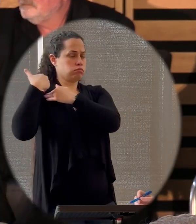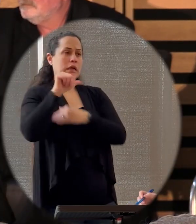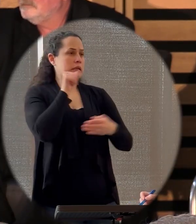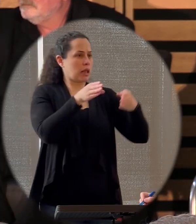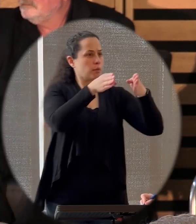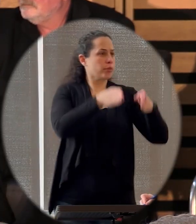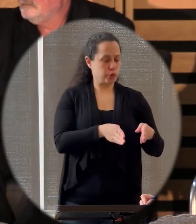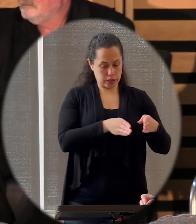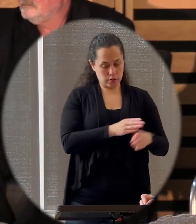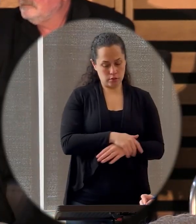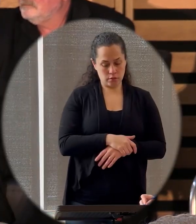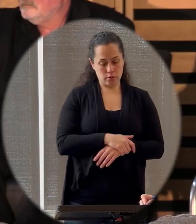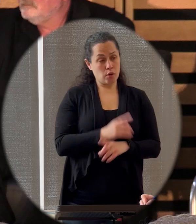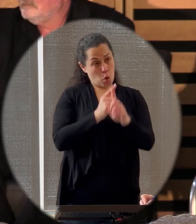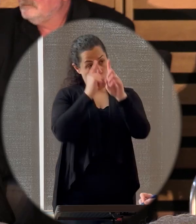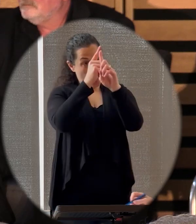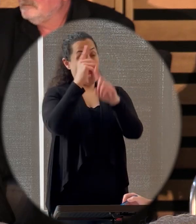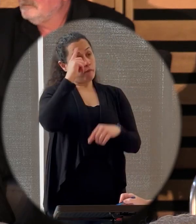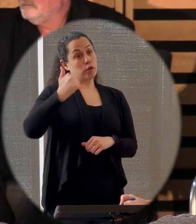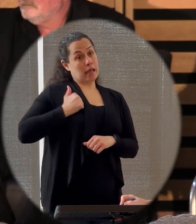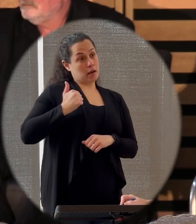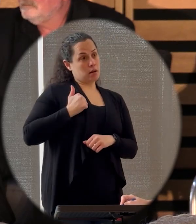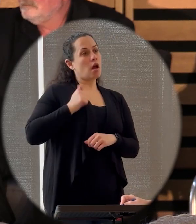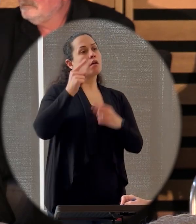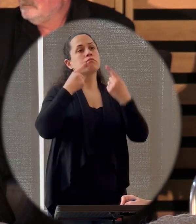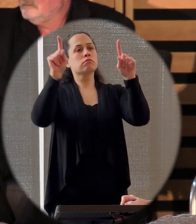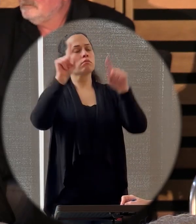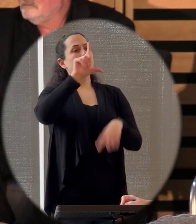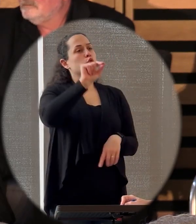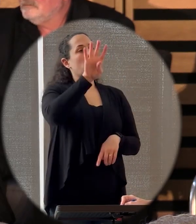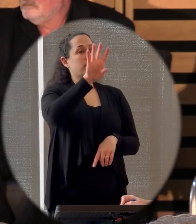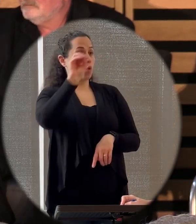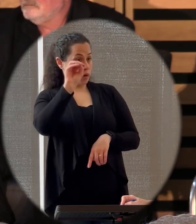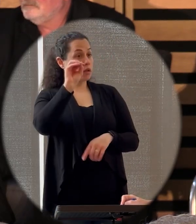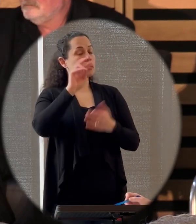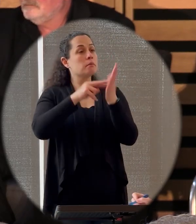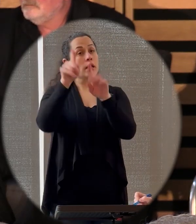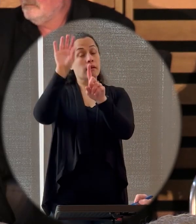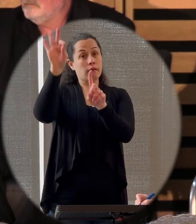it has a goal of doing that by 2040. The act applies to the federal government, federal